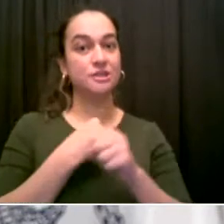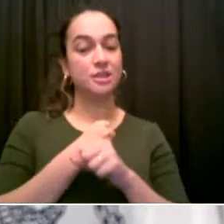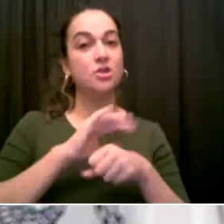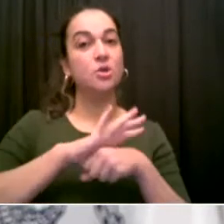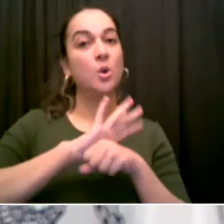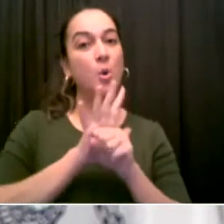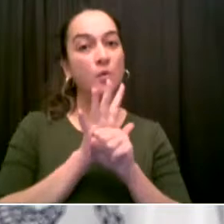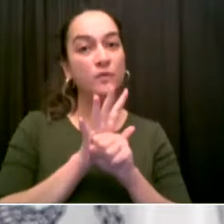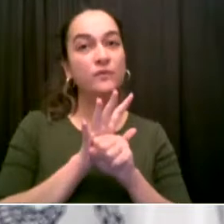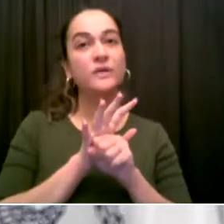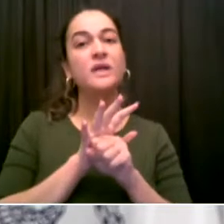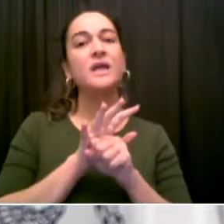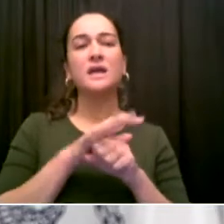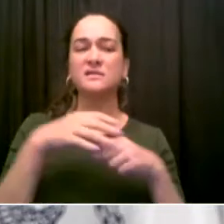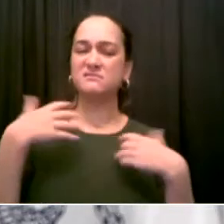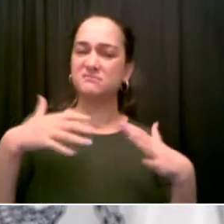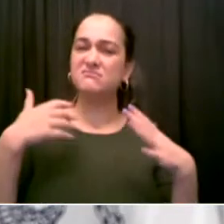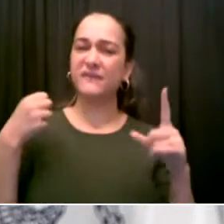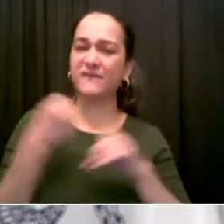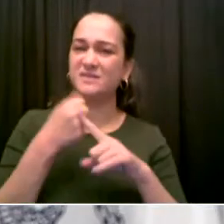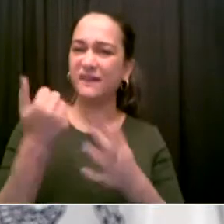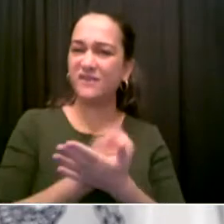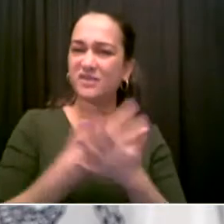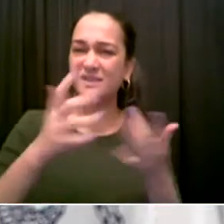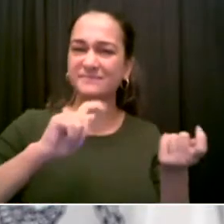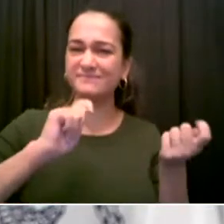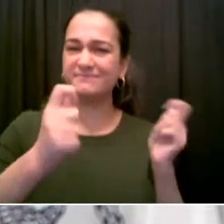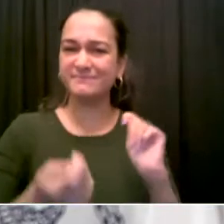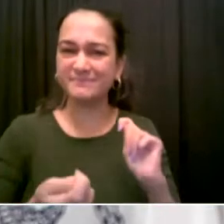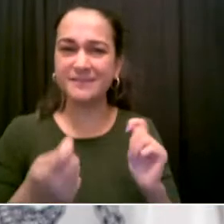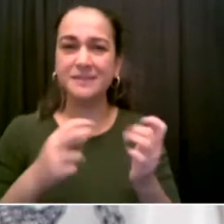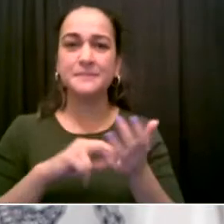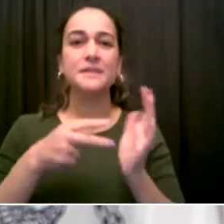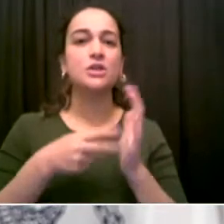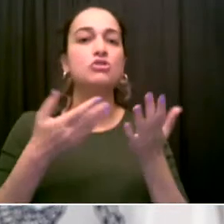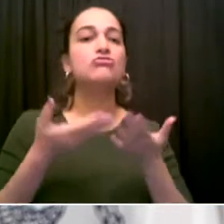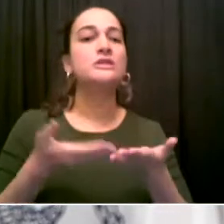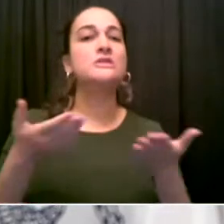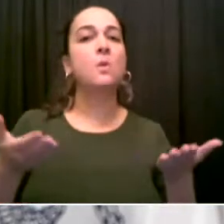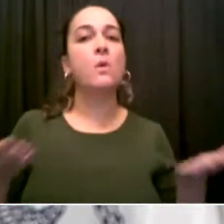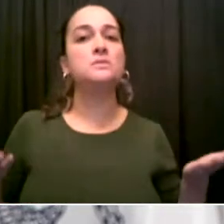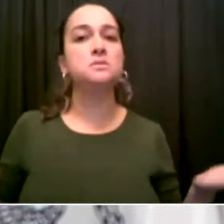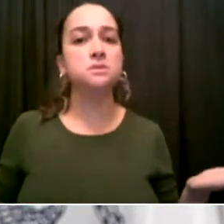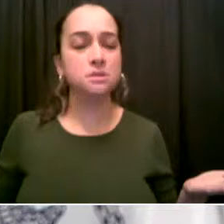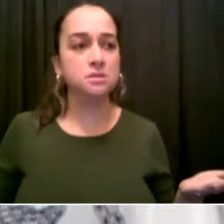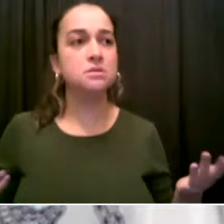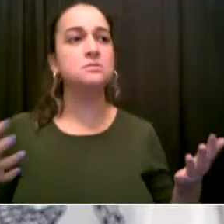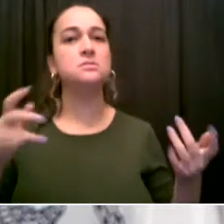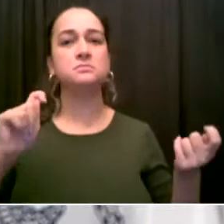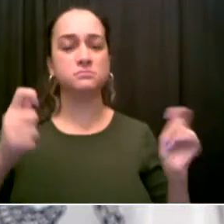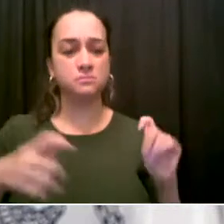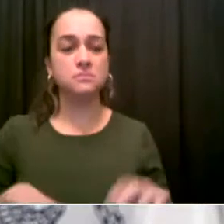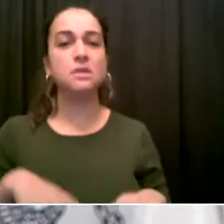THAT ASH CHANGED IS FOLKS PLACED IN HOTELS. I OWKN THAT IS SOMETHING YOU ARE NOT FOND OF